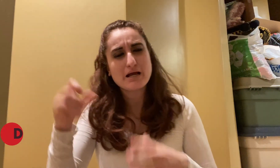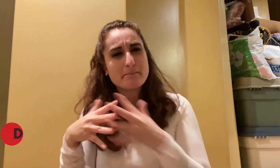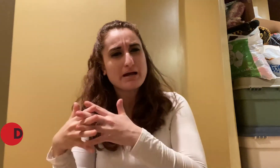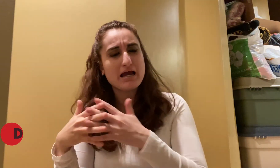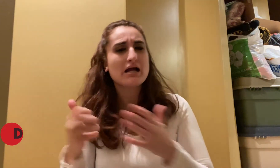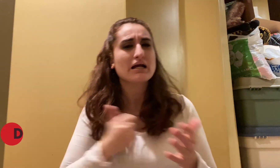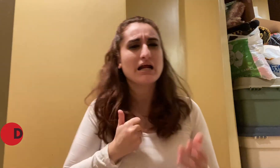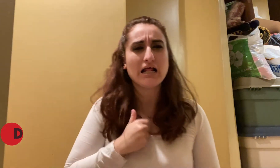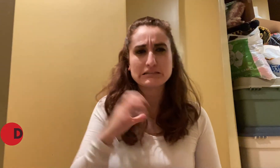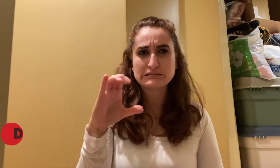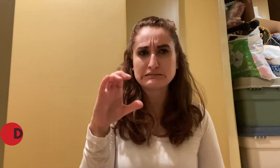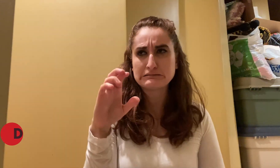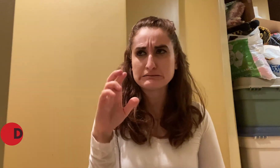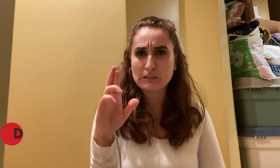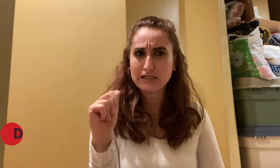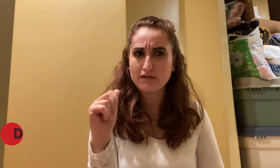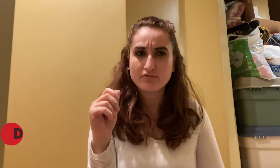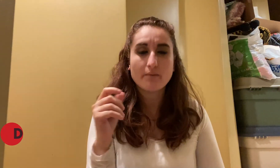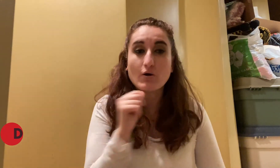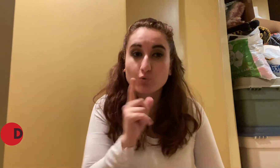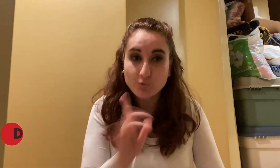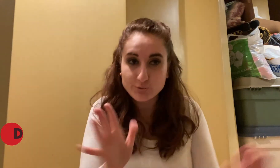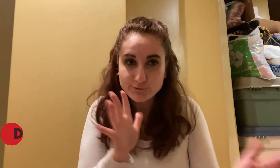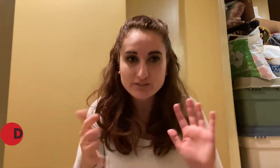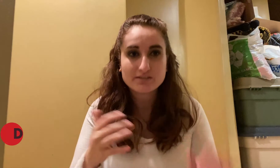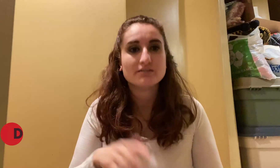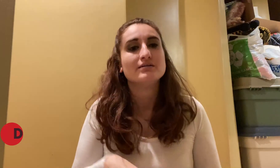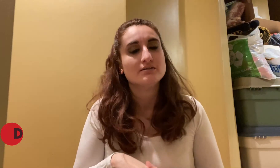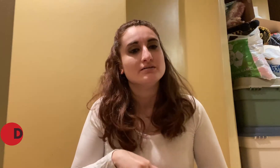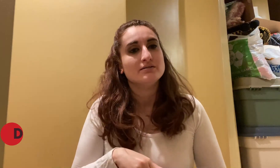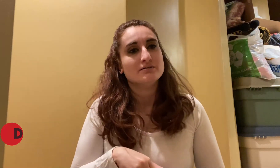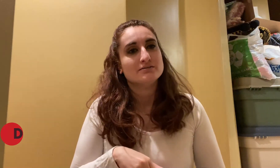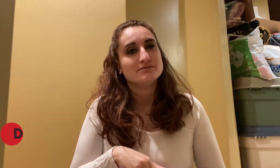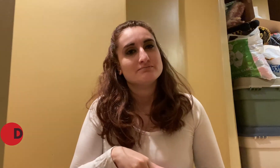and its equivalent here.